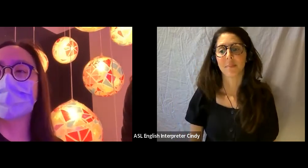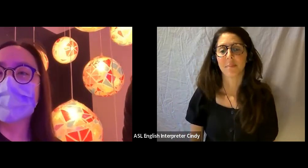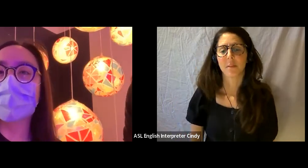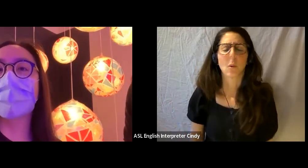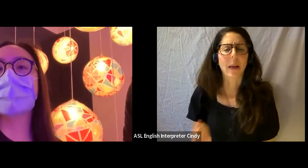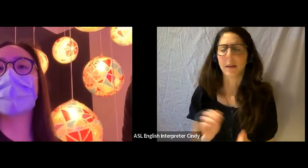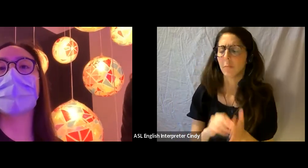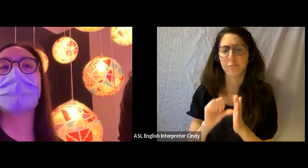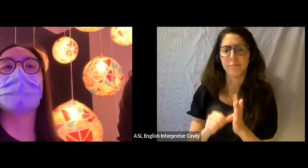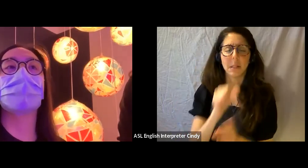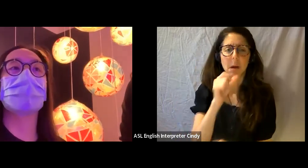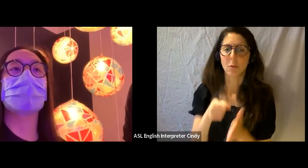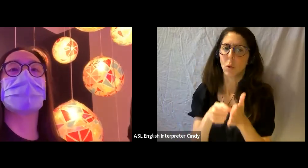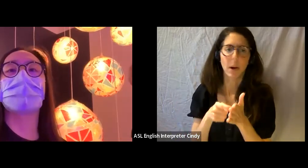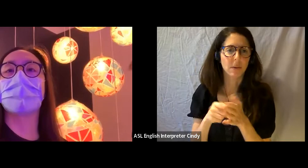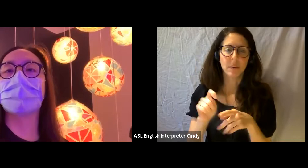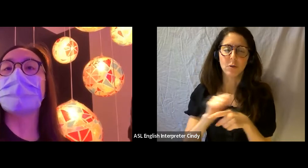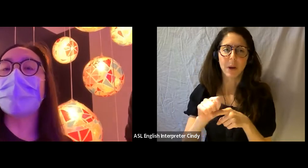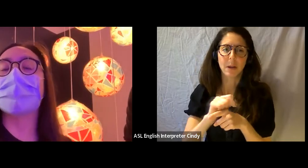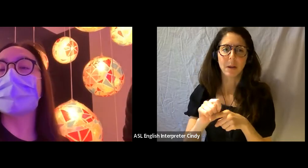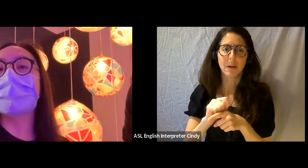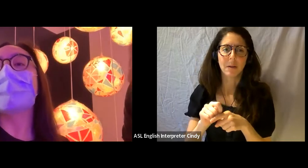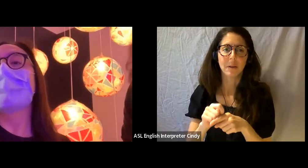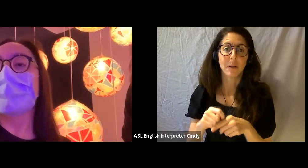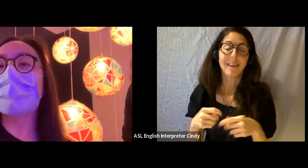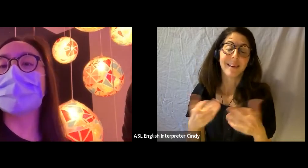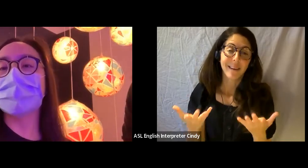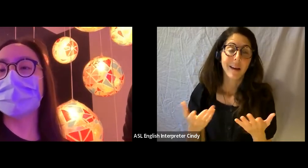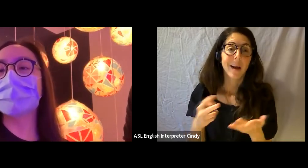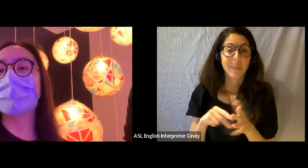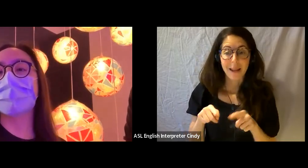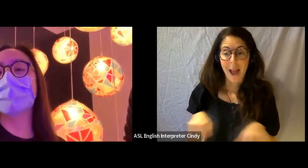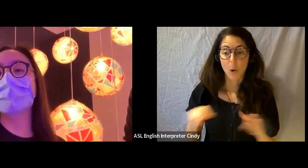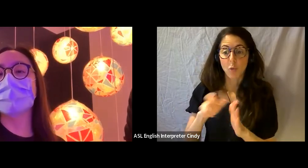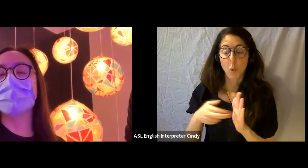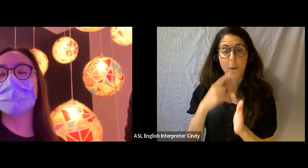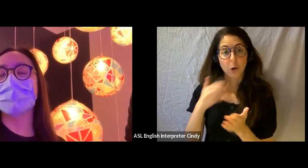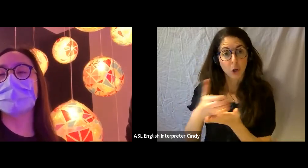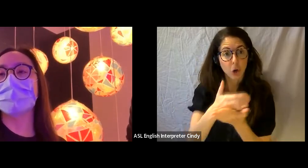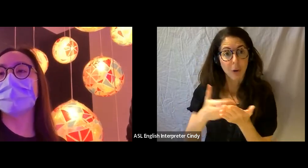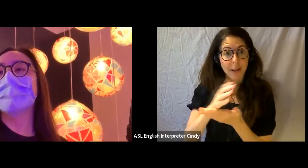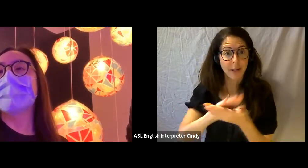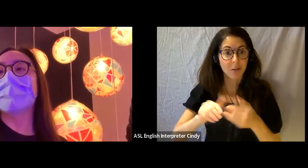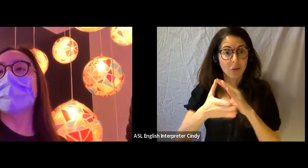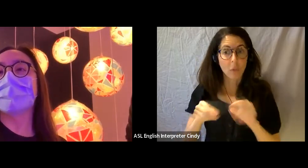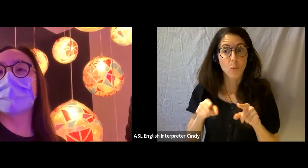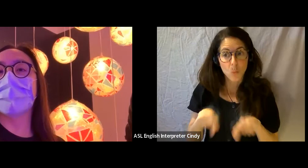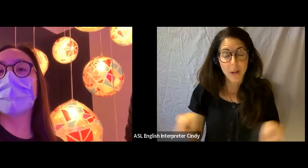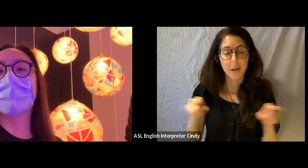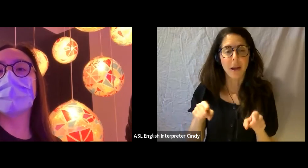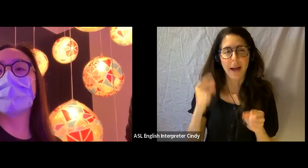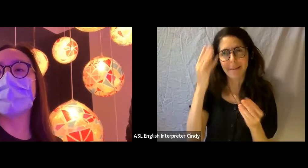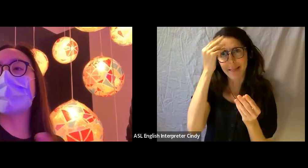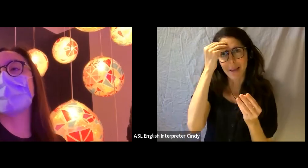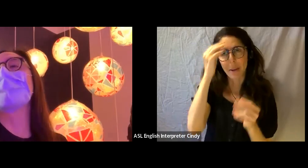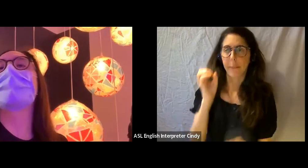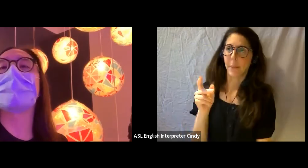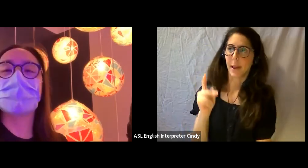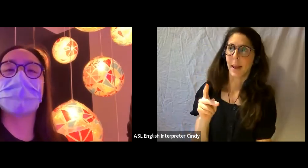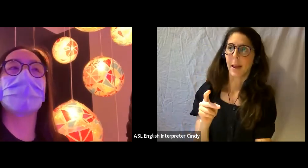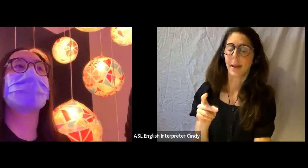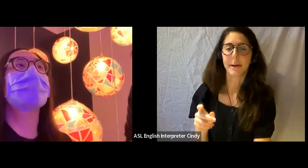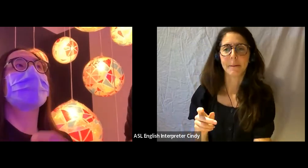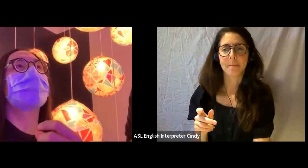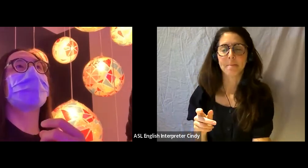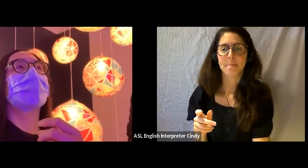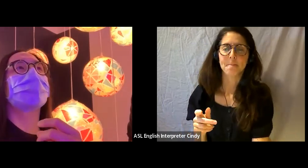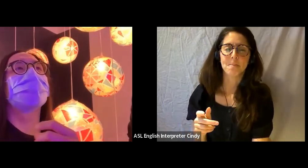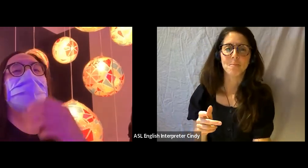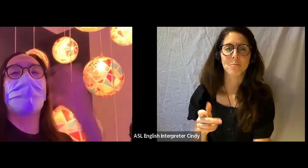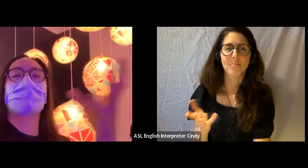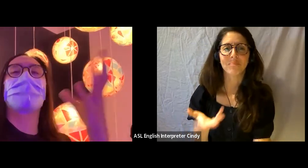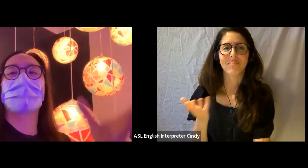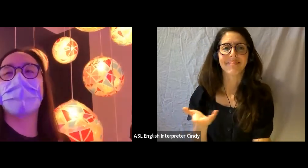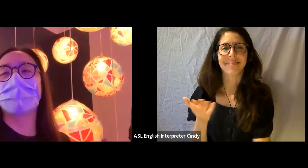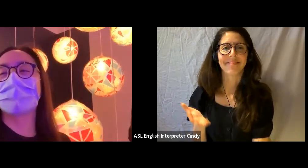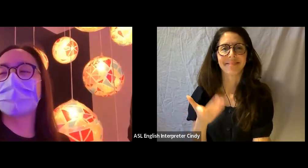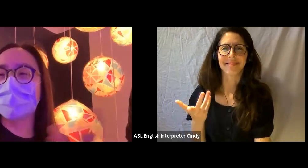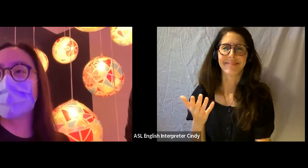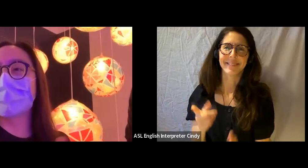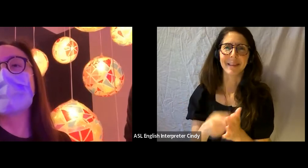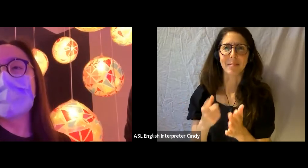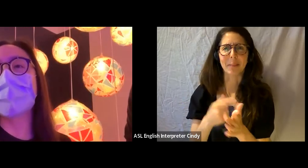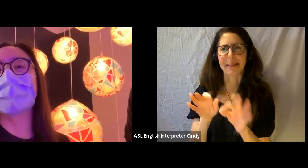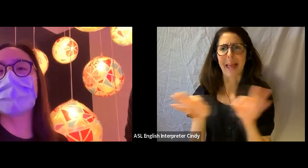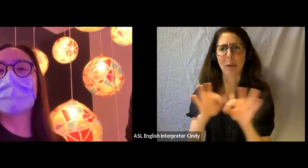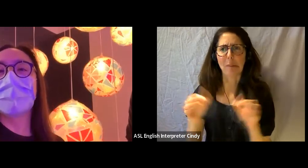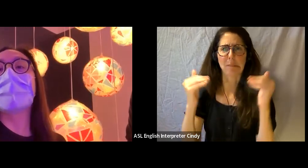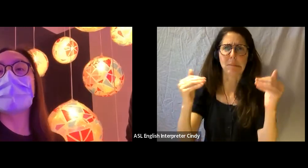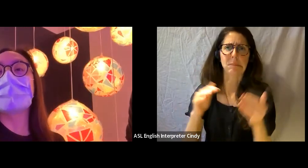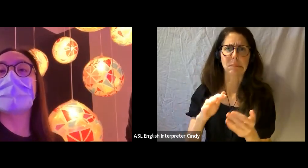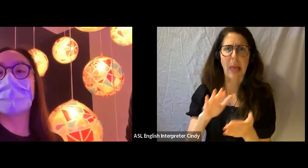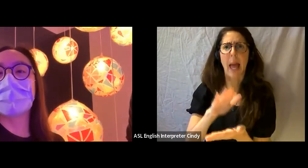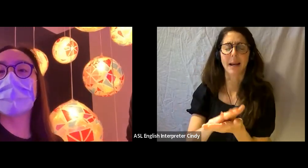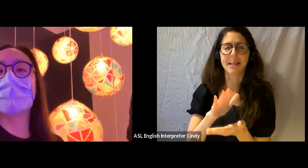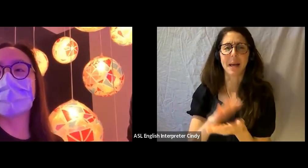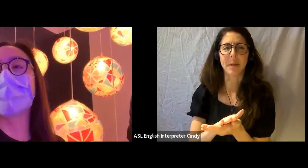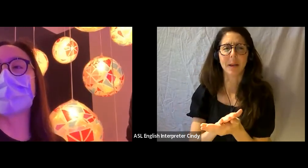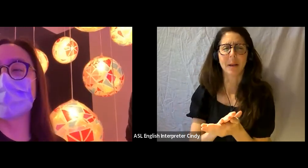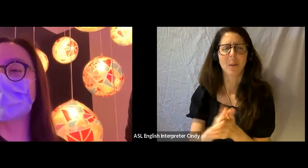A lot of times, this is the role we have in curating these stories is to think through, to get through some of that academic language and really find out what it is that we’re actually telling in these stories.